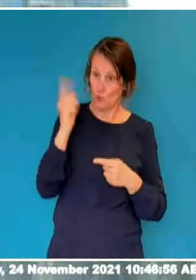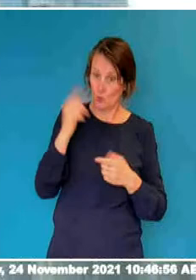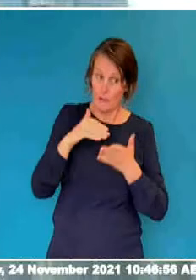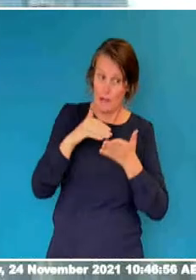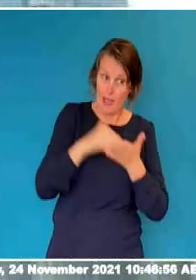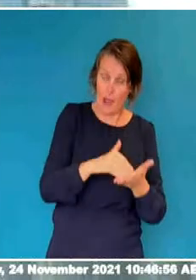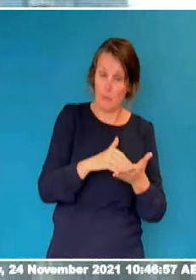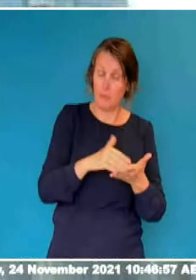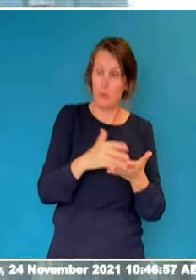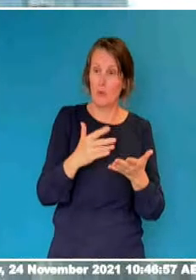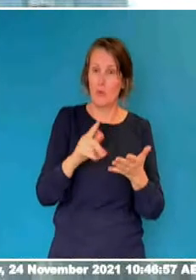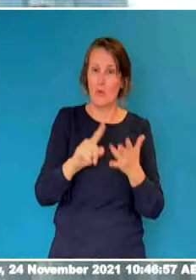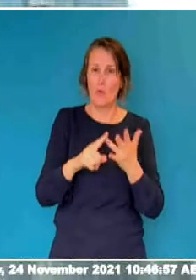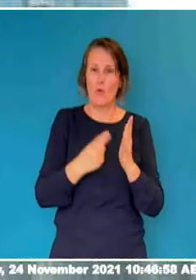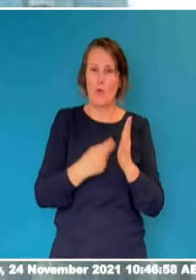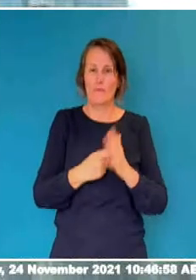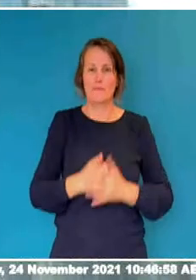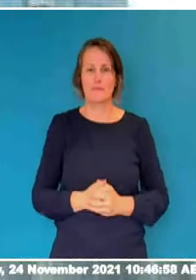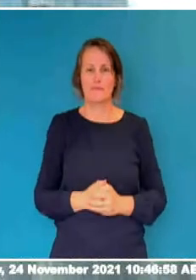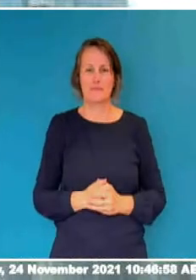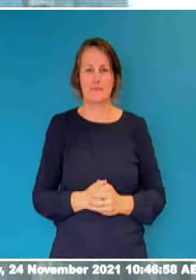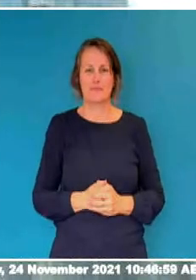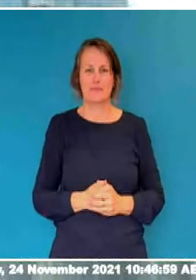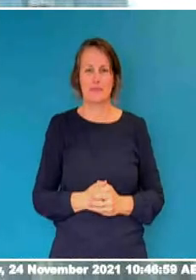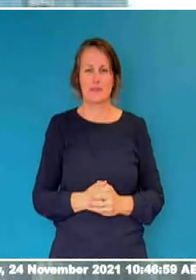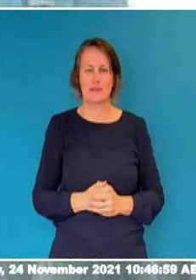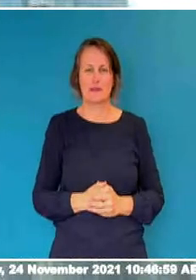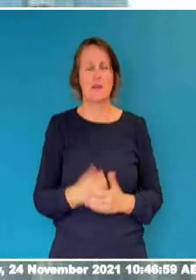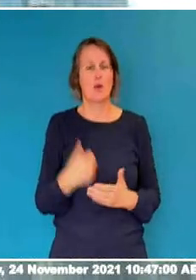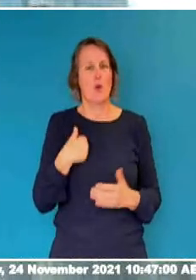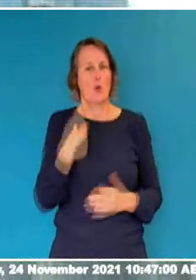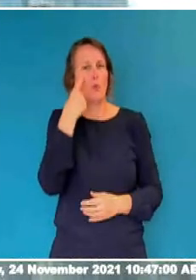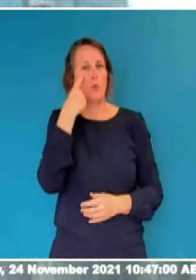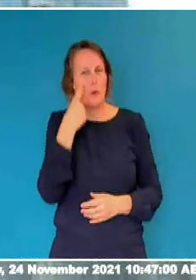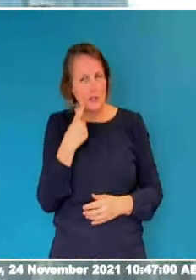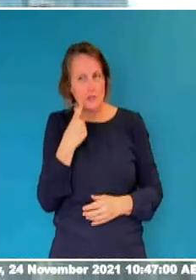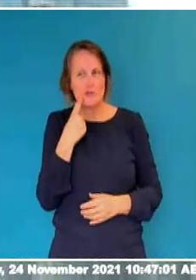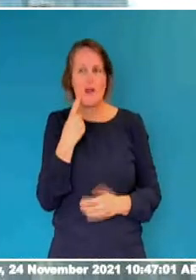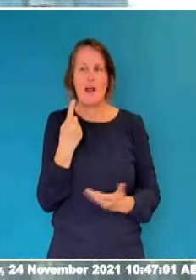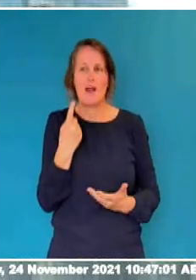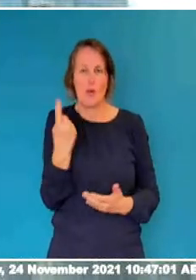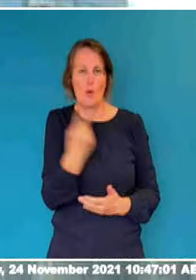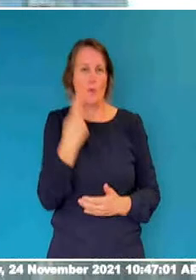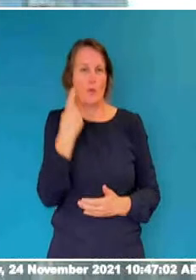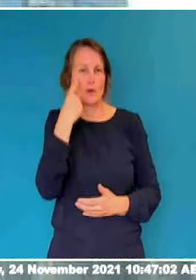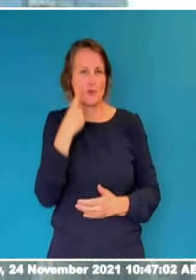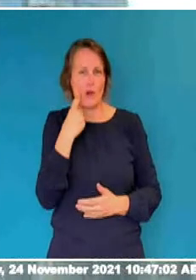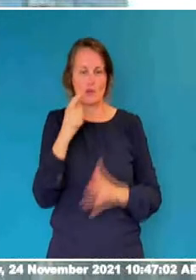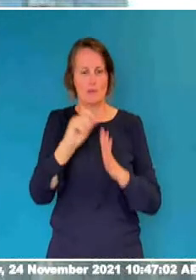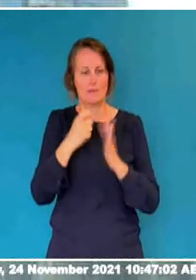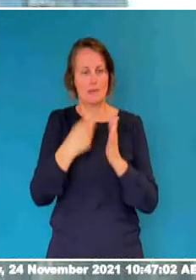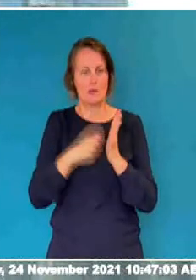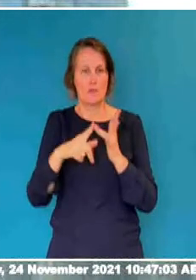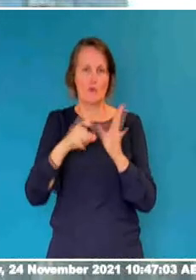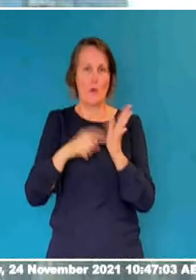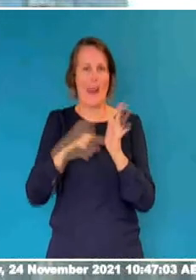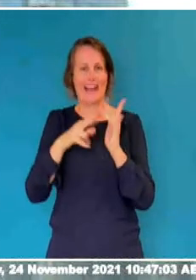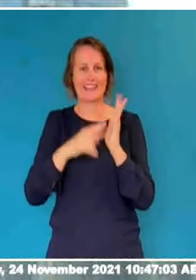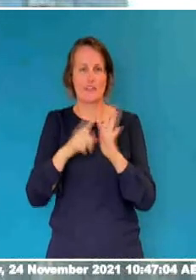Yes, so we obviously are trying to, as much as possible, make this proactive so our staff don't have even have to ask.